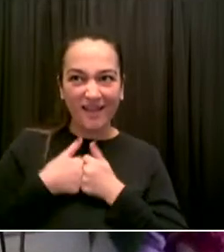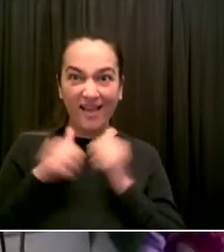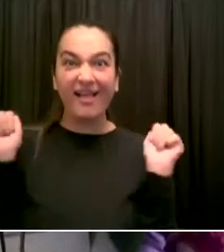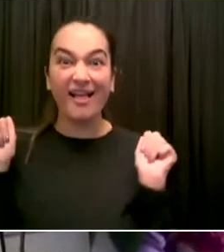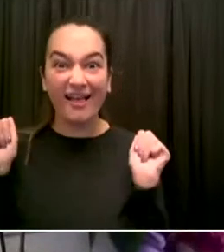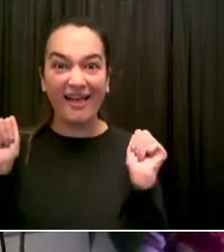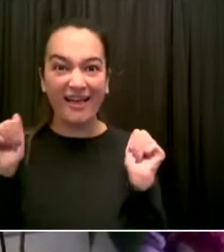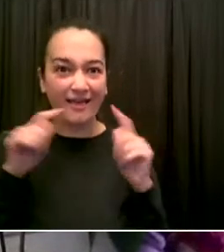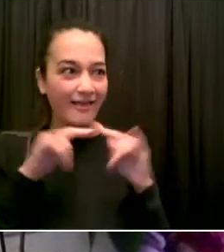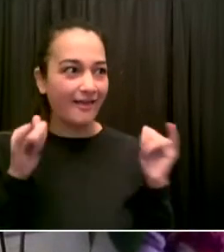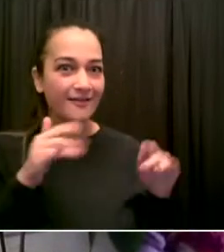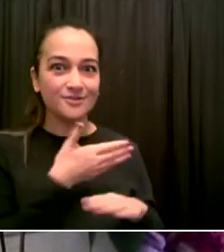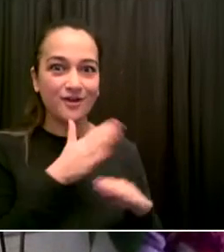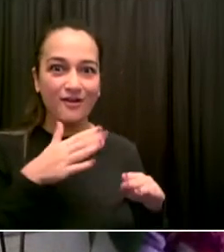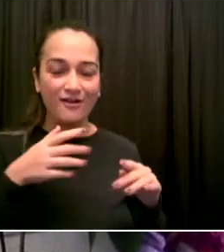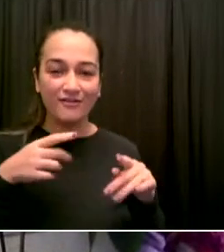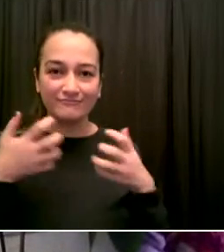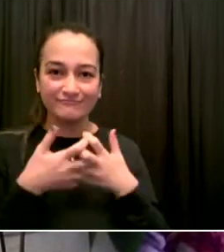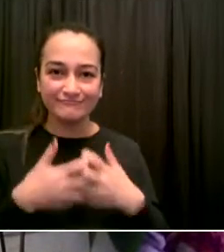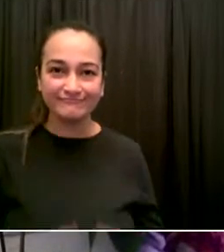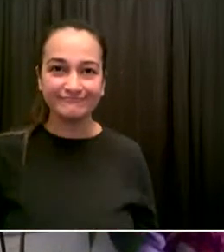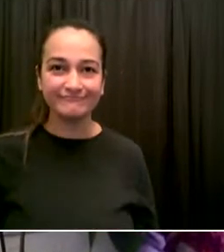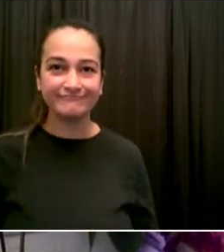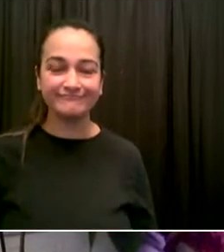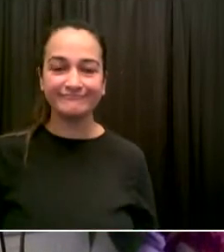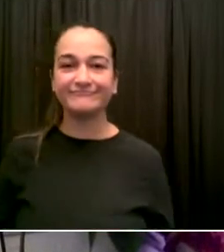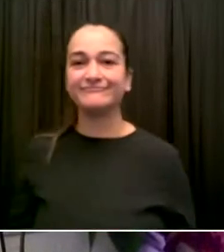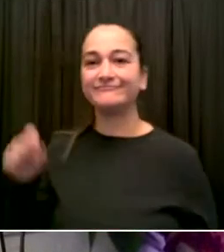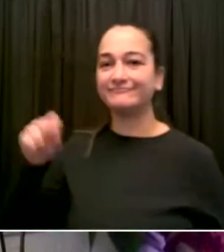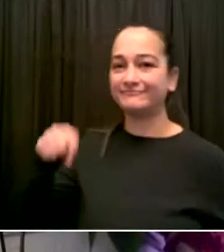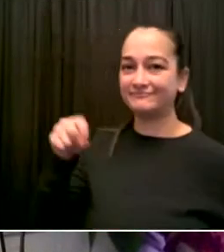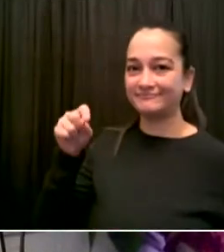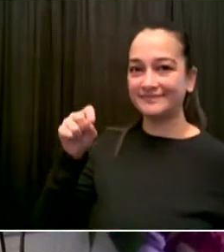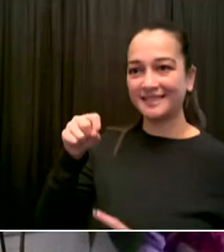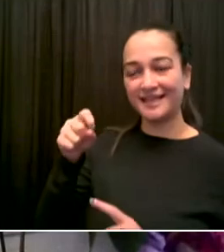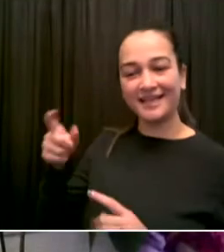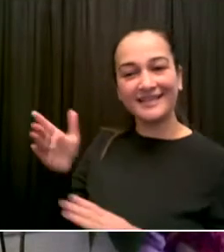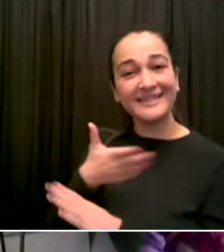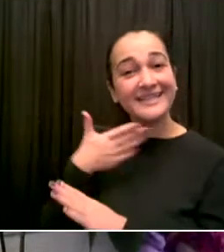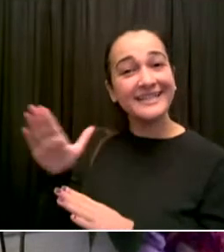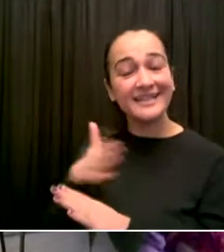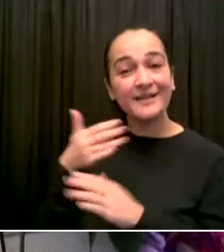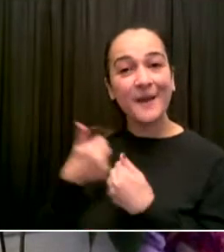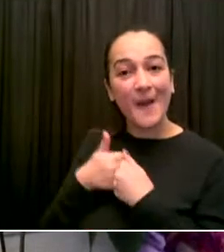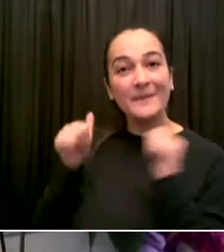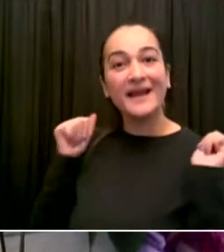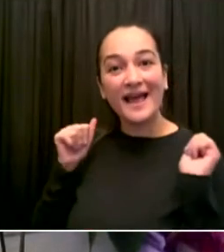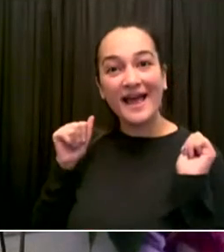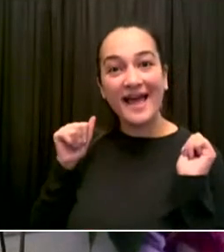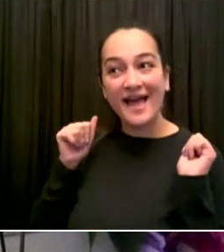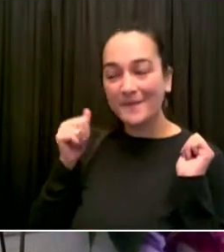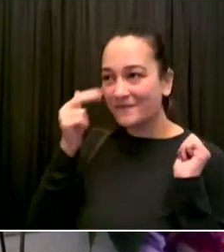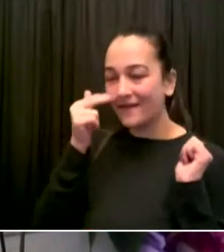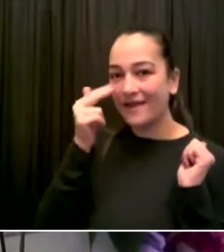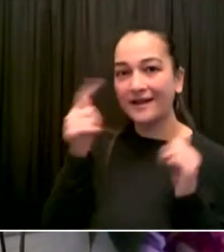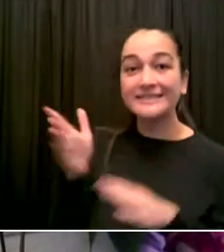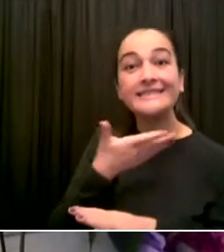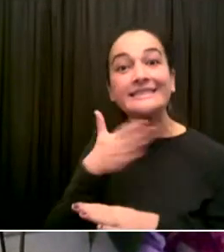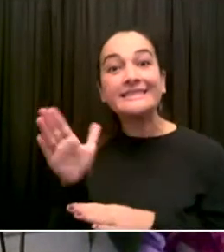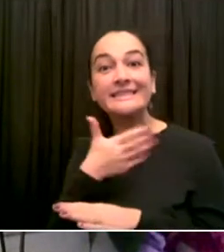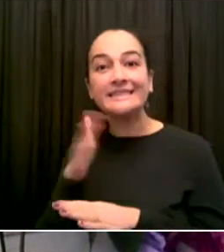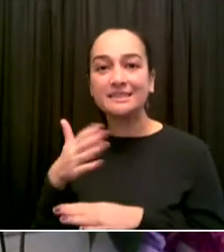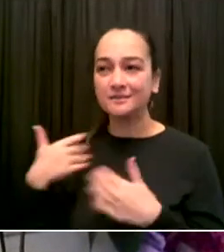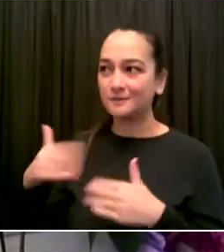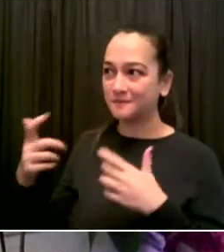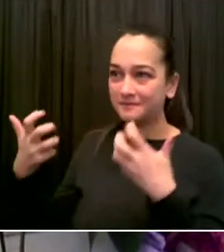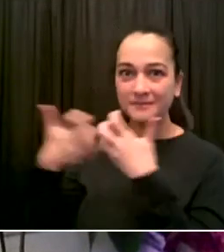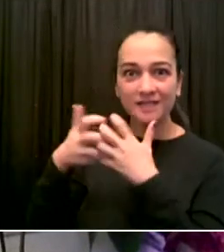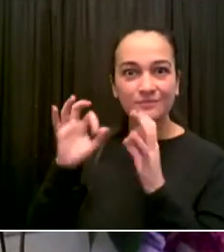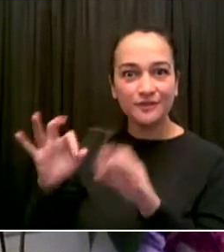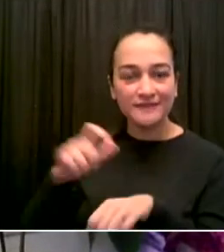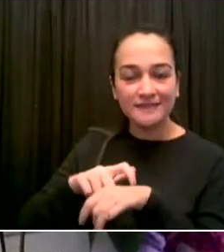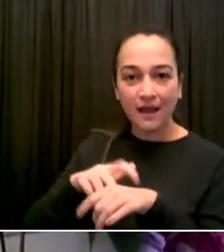THIS IS ALMOST COSMIC.